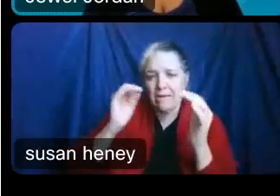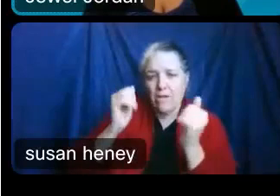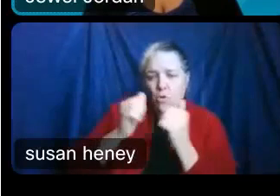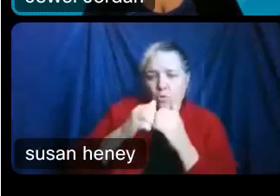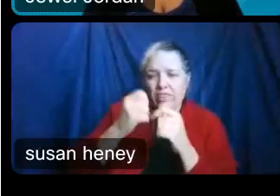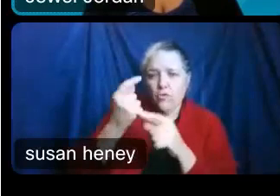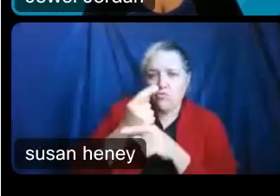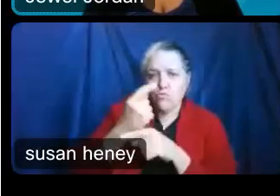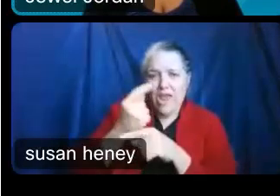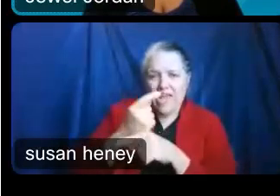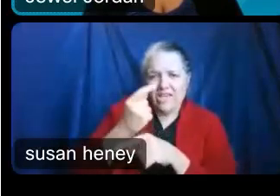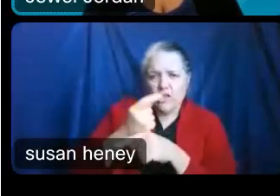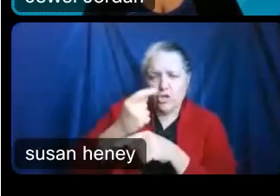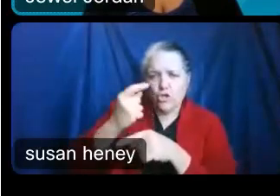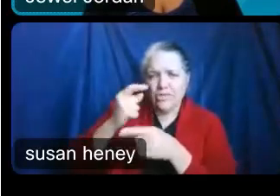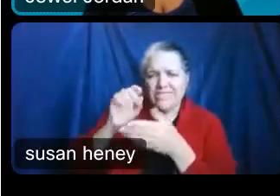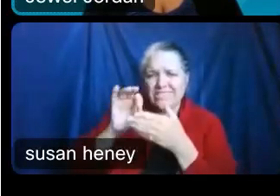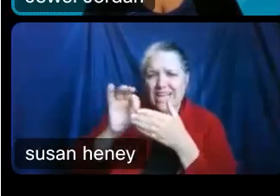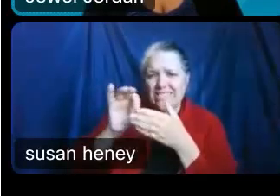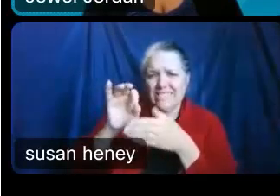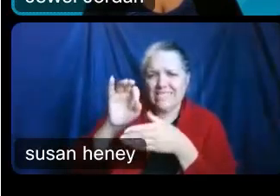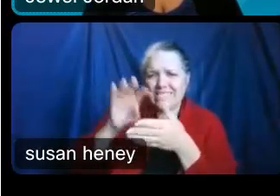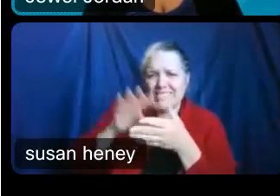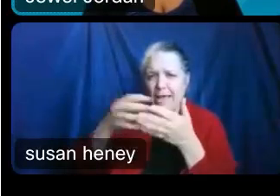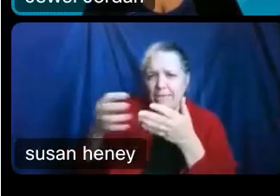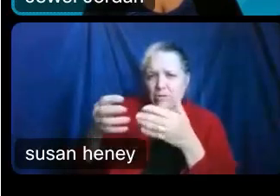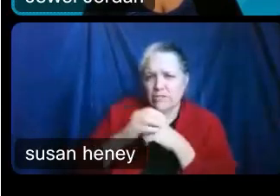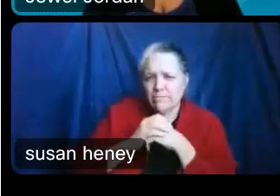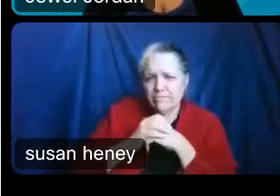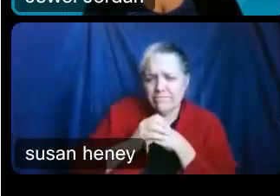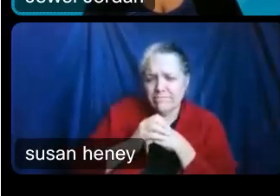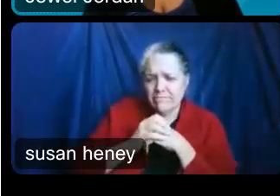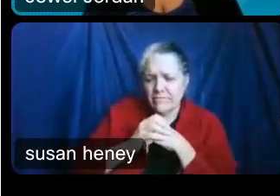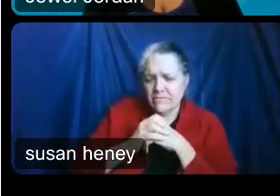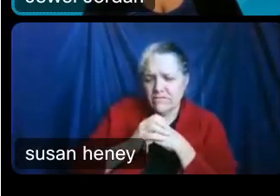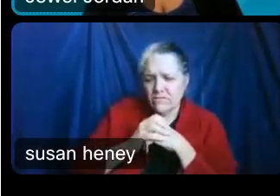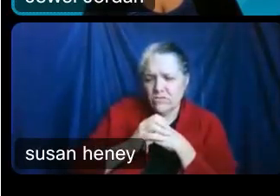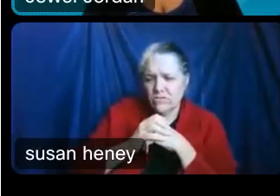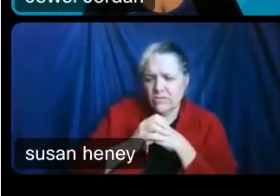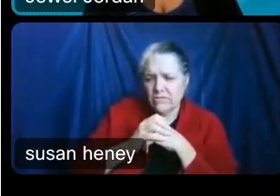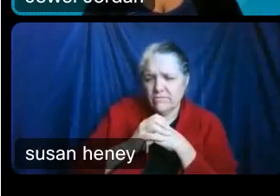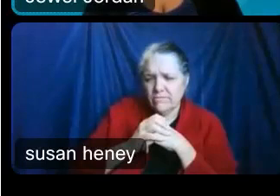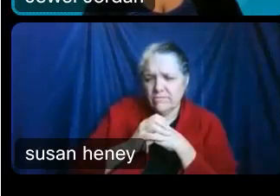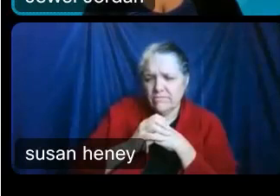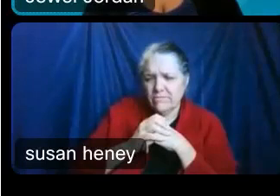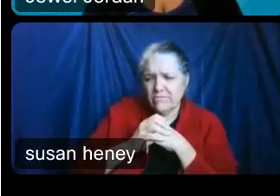census tables? I'm a little bit confused on, you know, what the -- what is the advantage